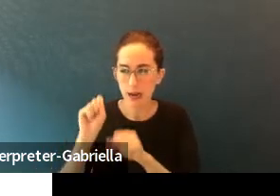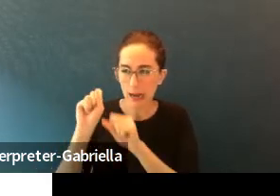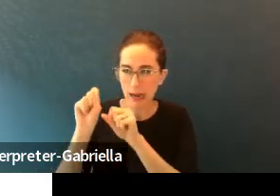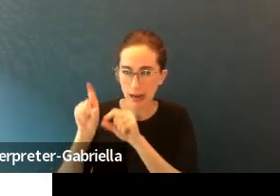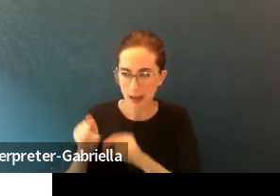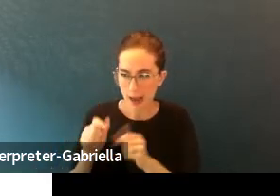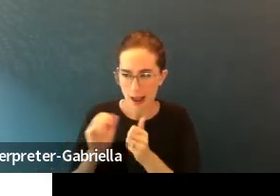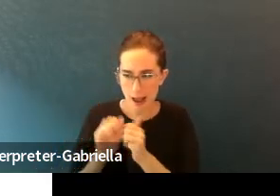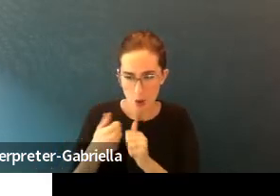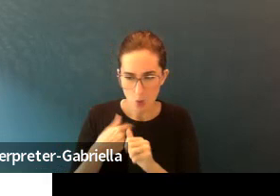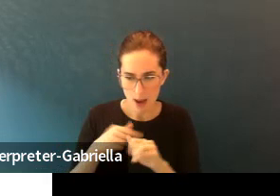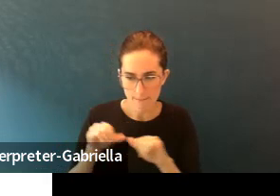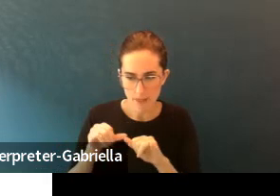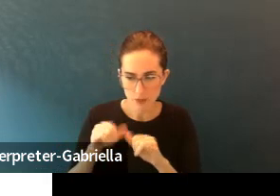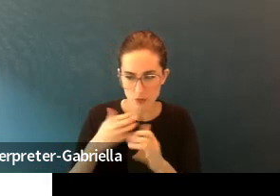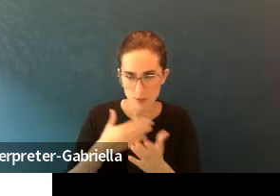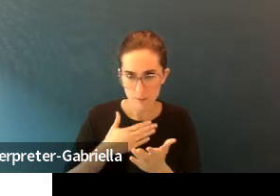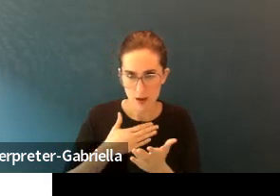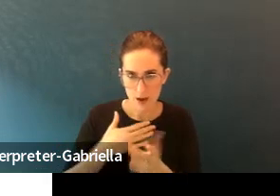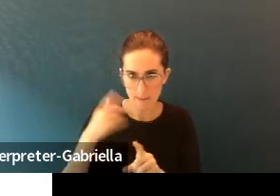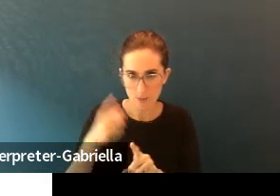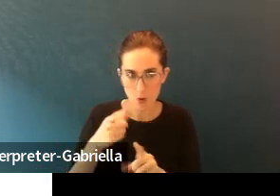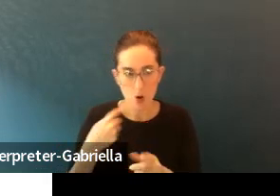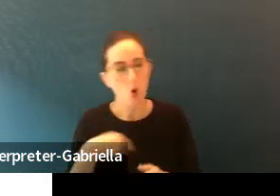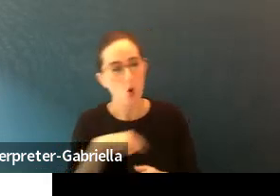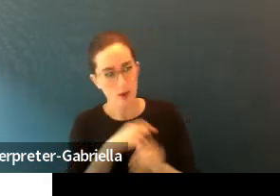And we most commonly know there's always the most common